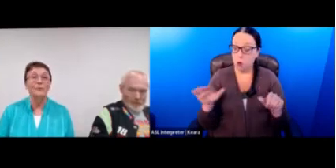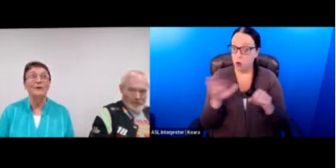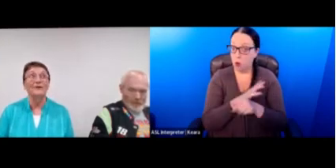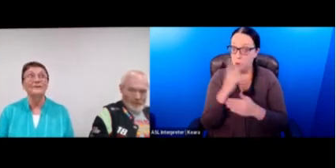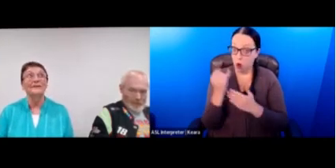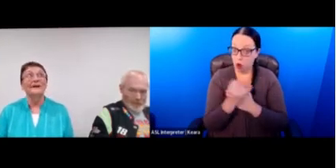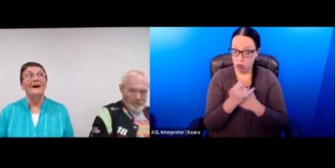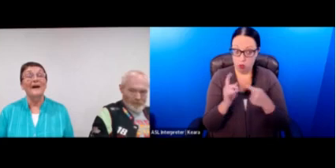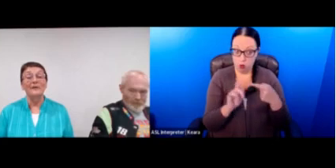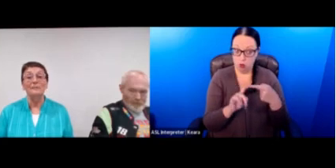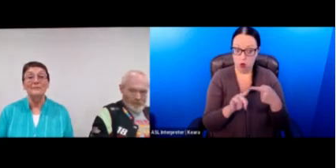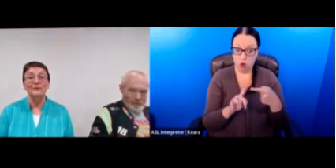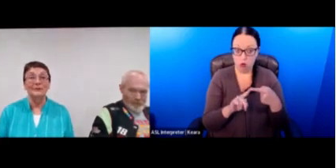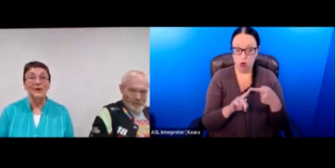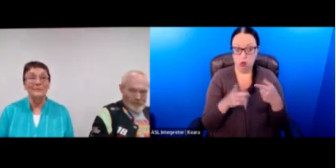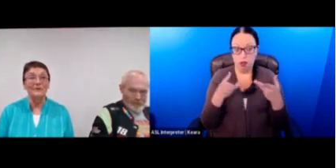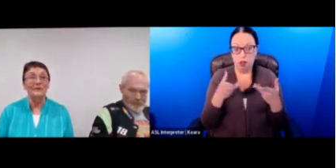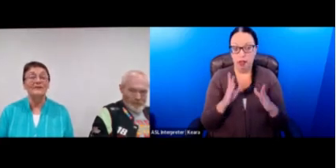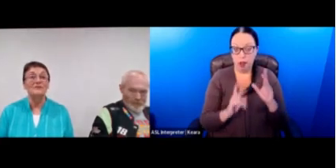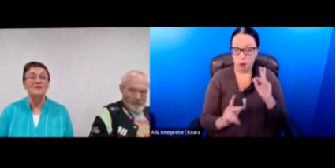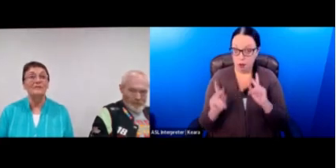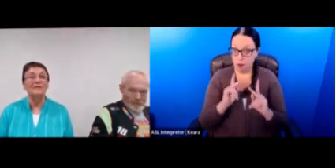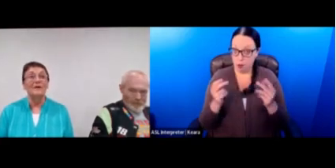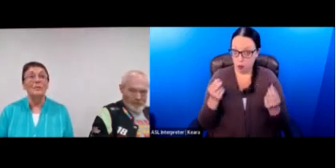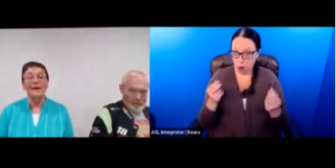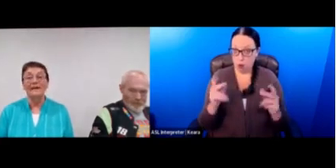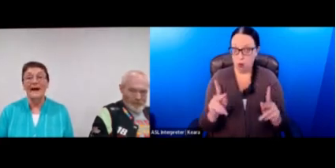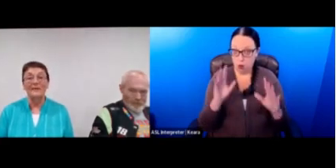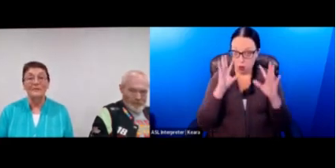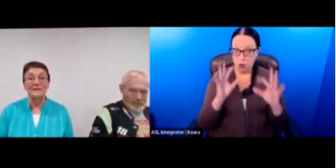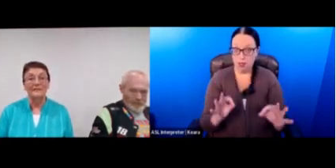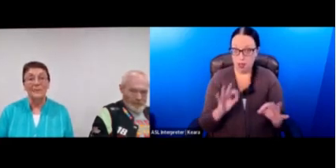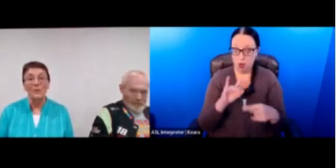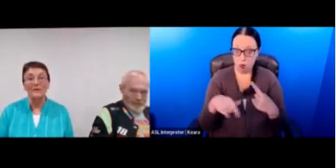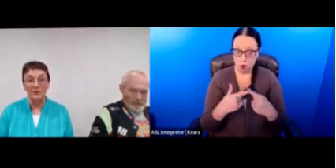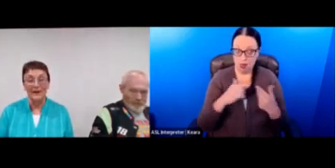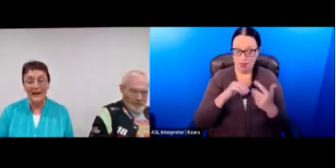will, allowing people the opportunity to choose when and how they receive supports create